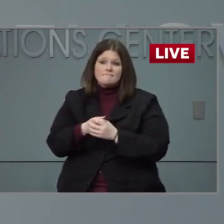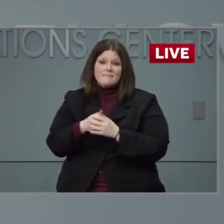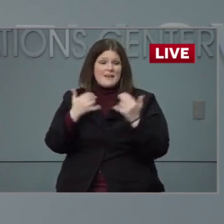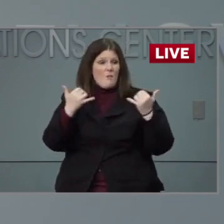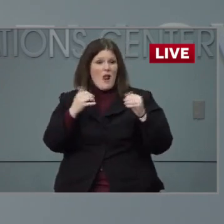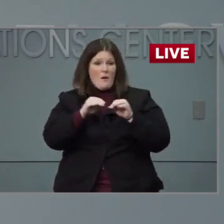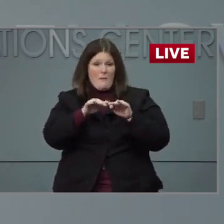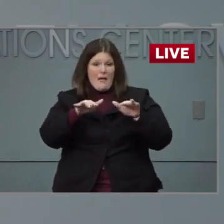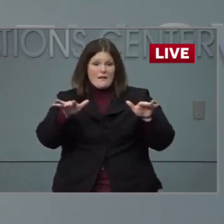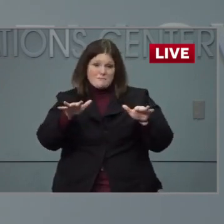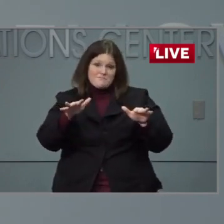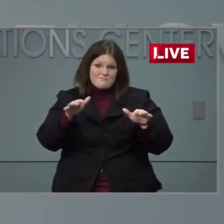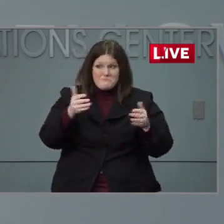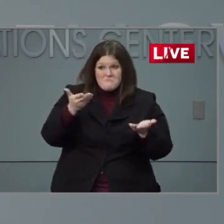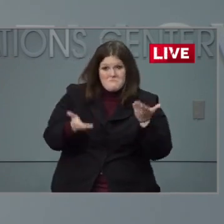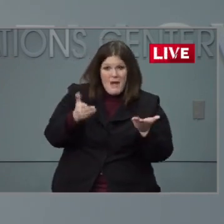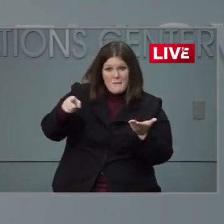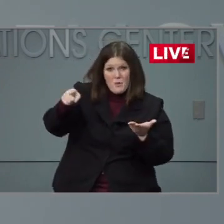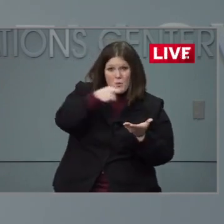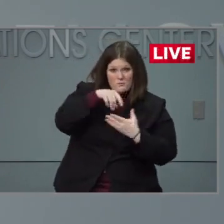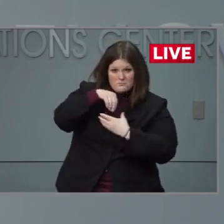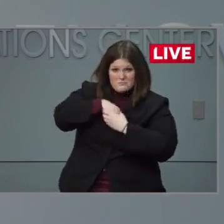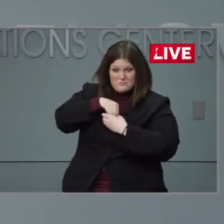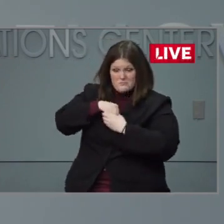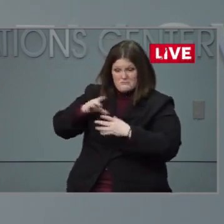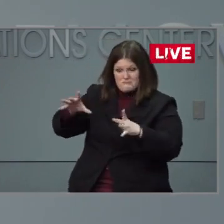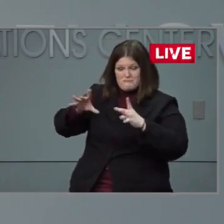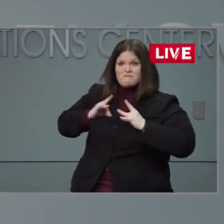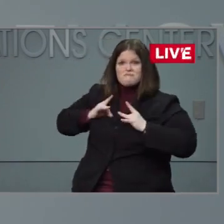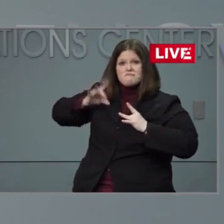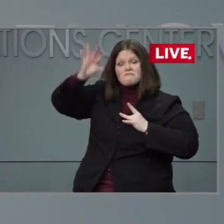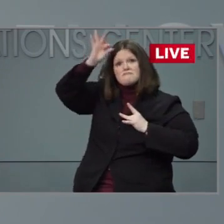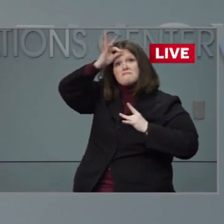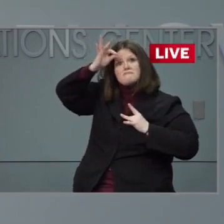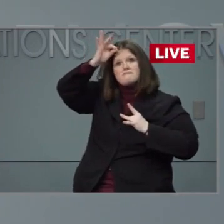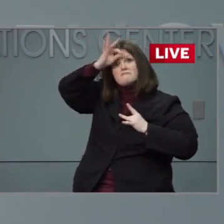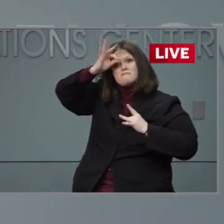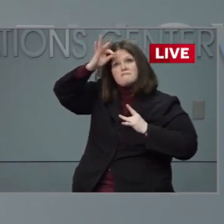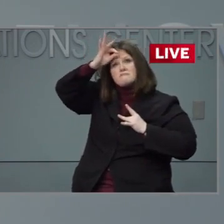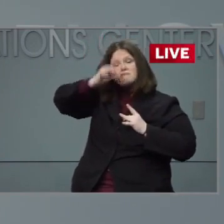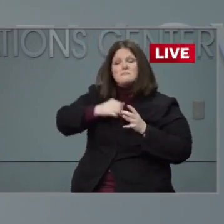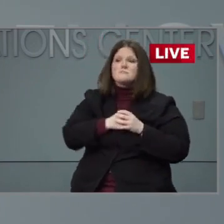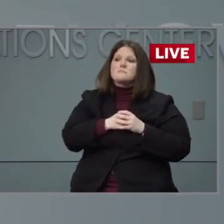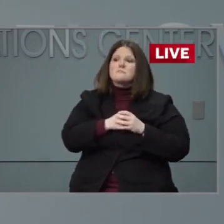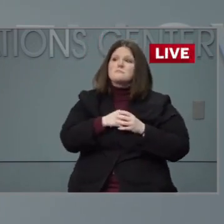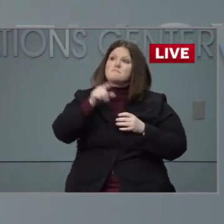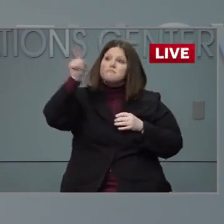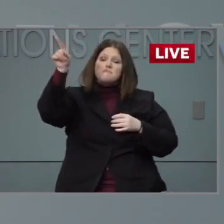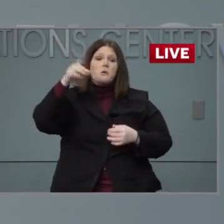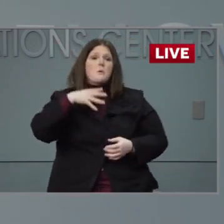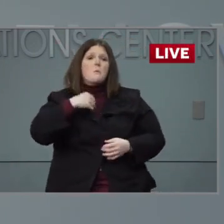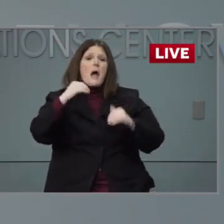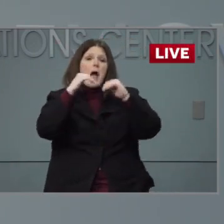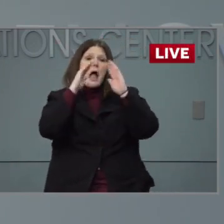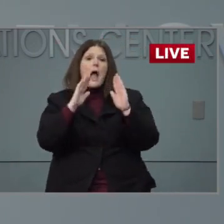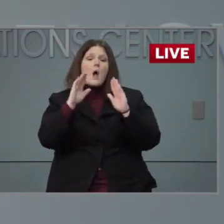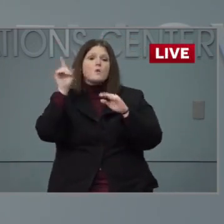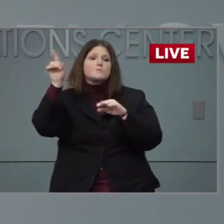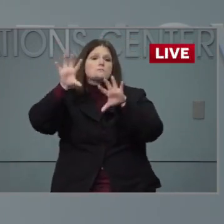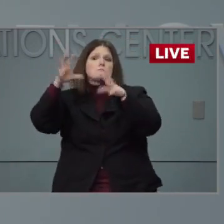GIVEN THE LEVEL OF HIGH VIRAL SPREAD, THERE IS A HIGH RISK THAT YOU HAVE COVID RIGHT NOW AND DON'T KNOW IT.